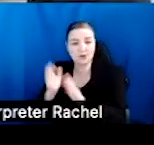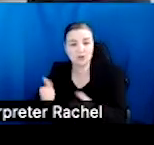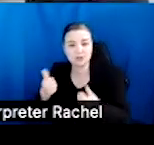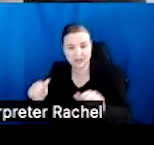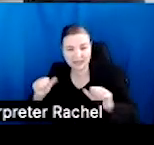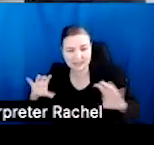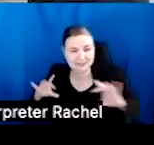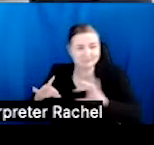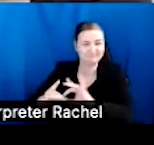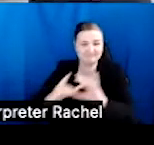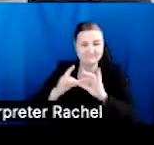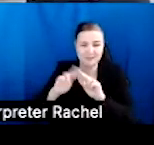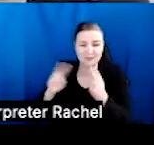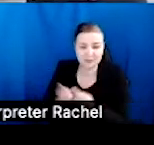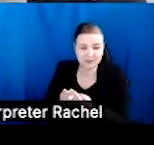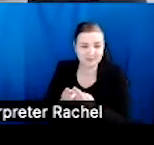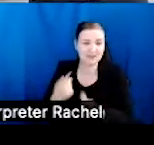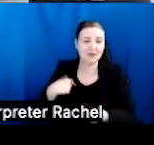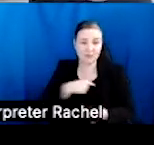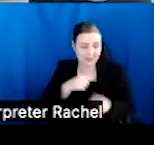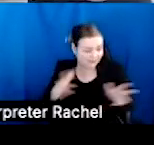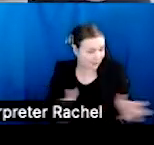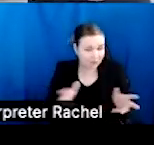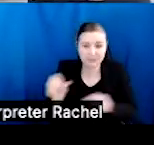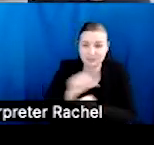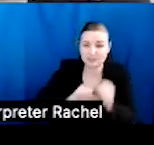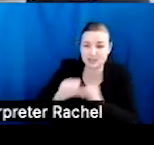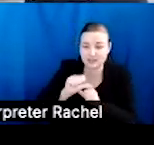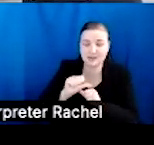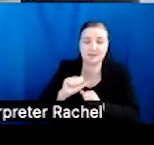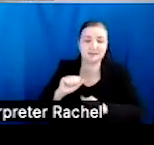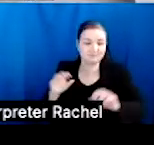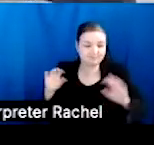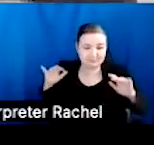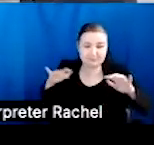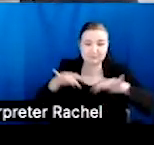shown up to rallies, and made public statements of support. Even though I no longer work at a museum,